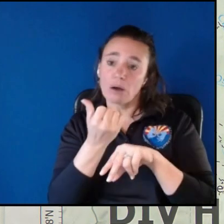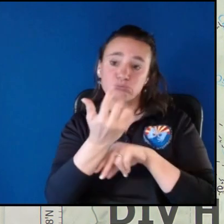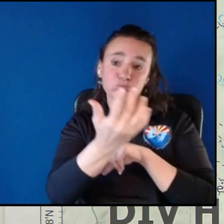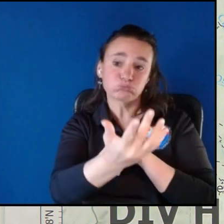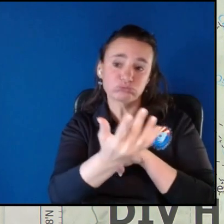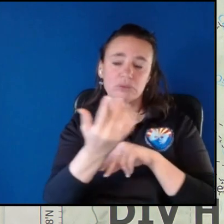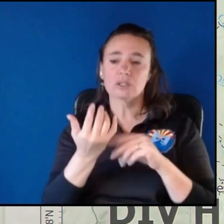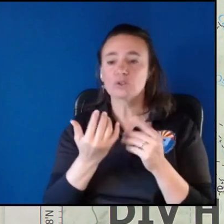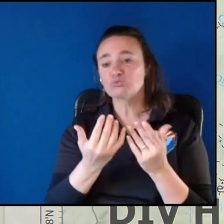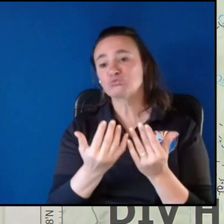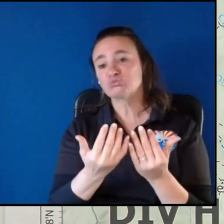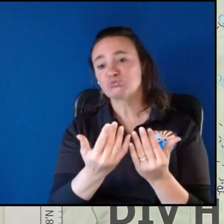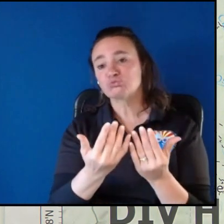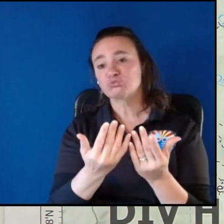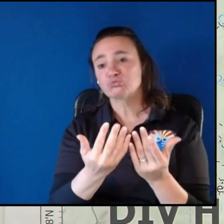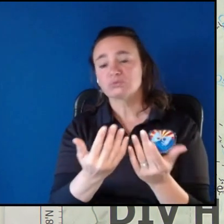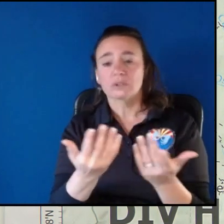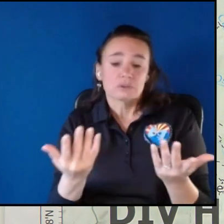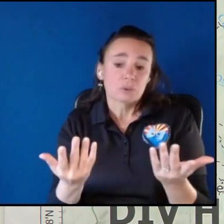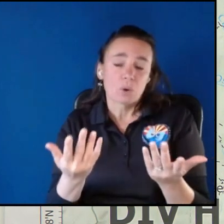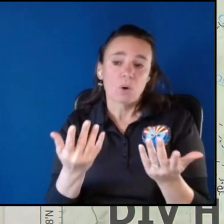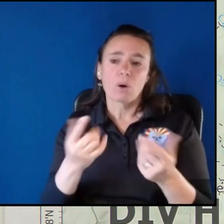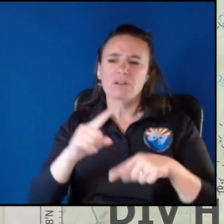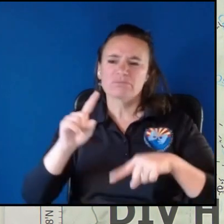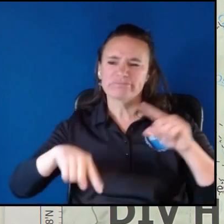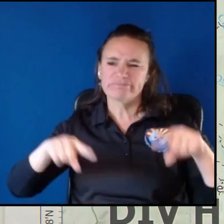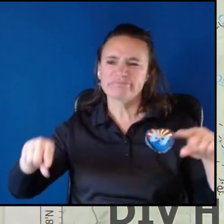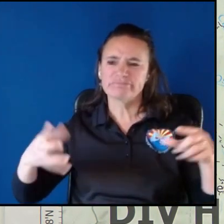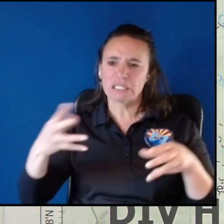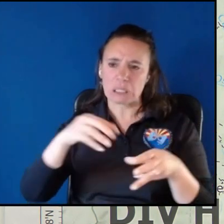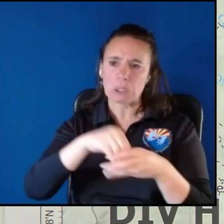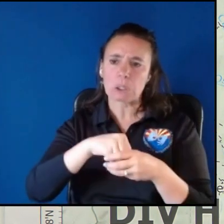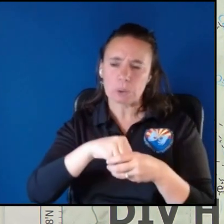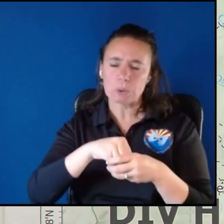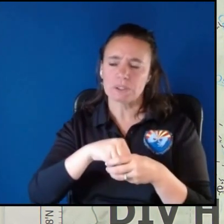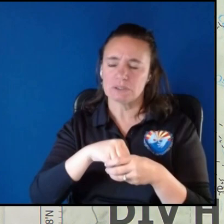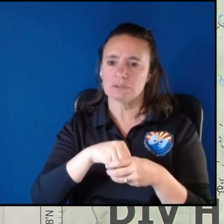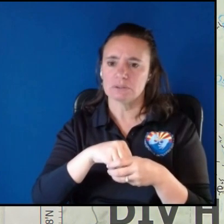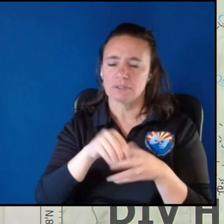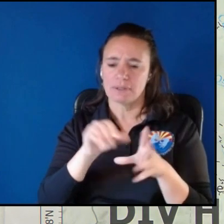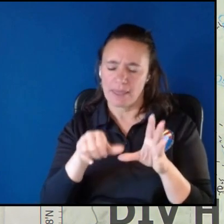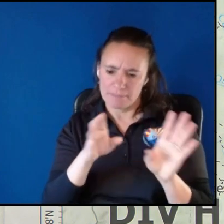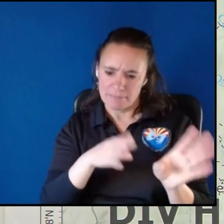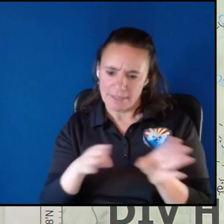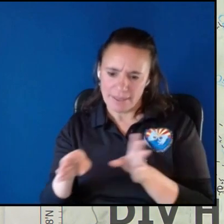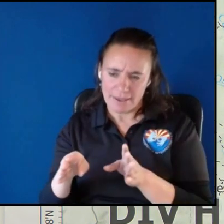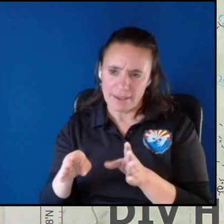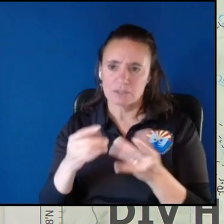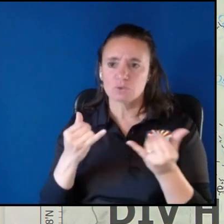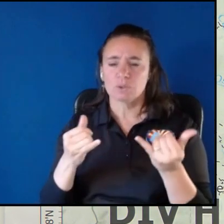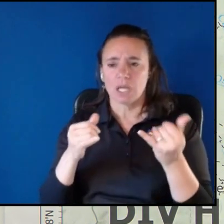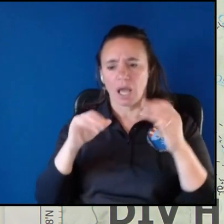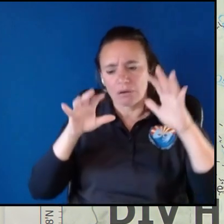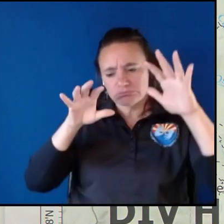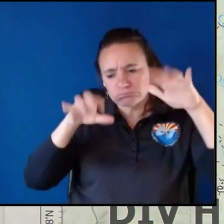We do have you know the moisture out there today, the cooler temperatures, the higher RH's